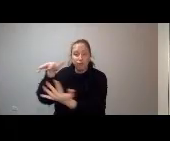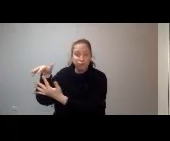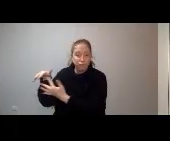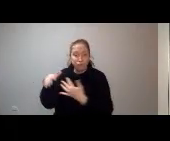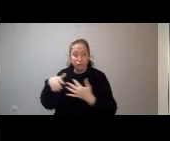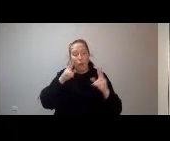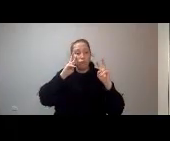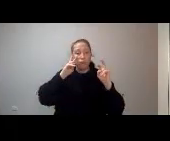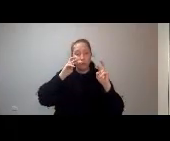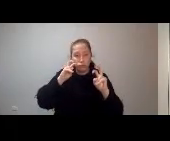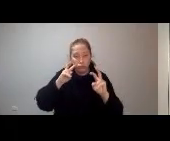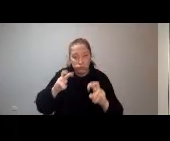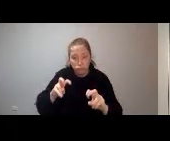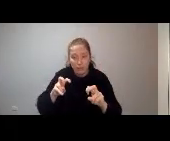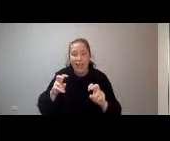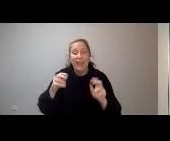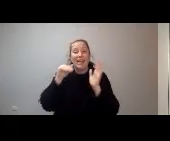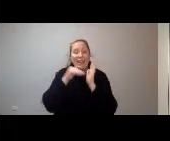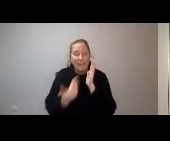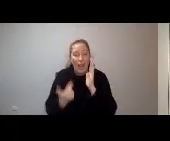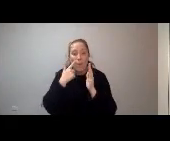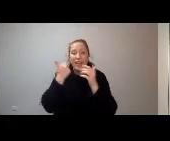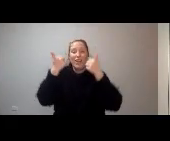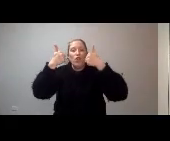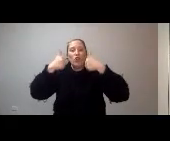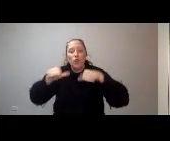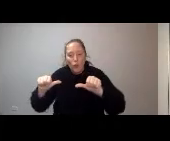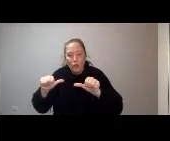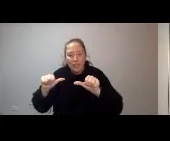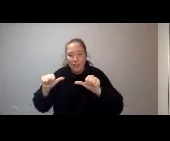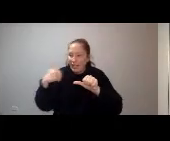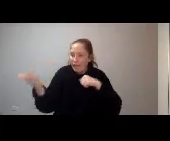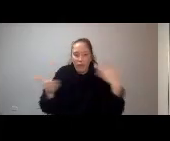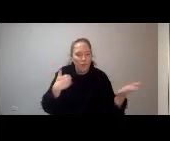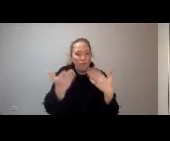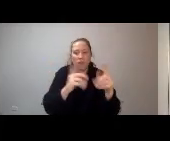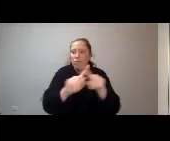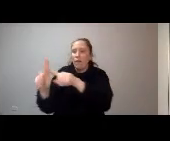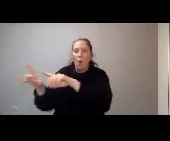now into usable forms that organisations themselves can use